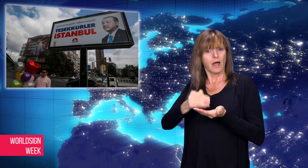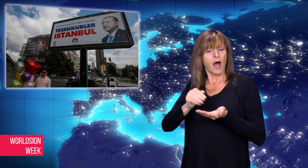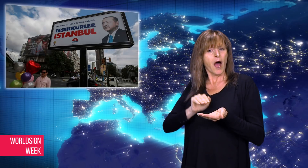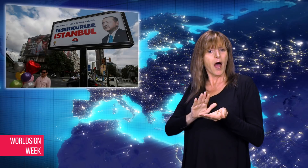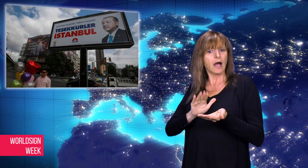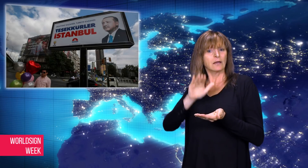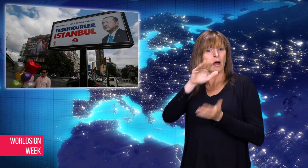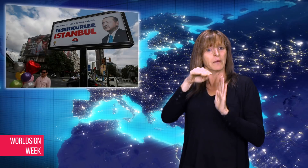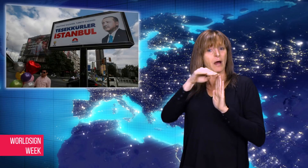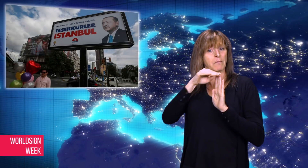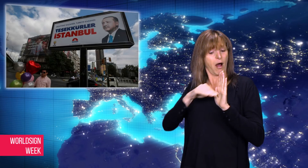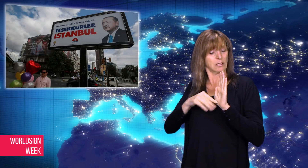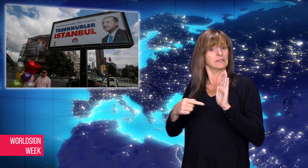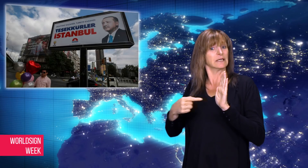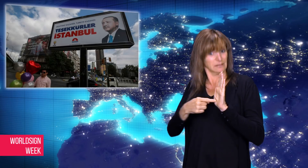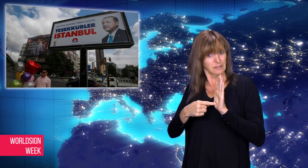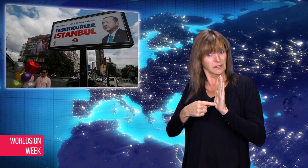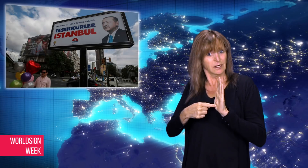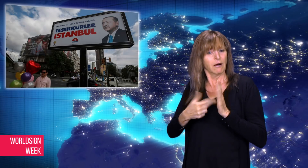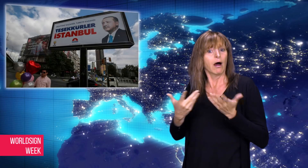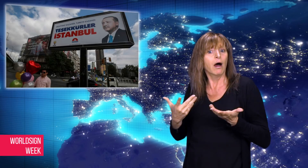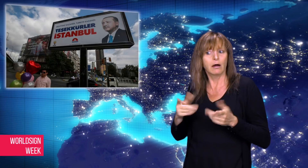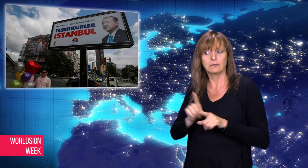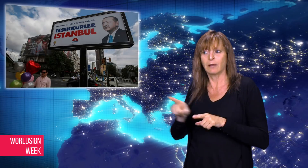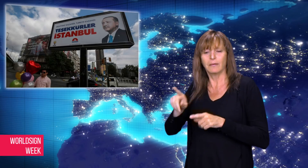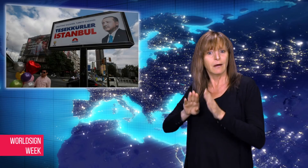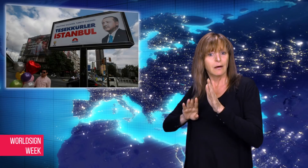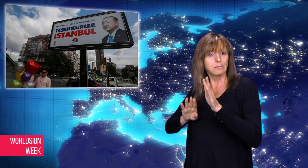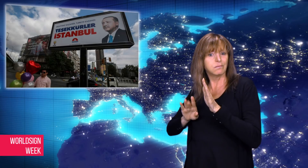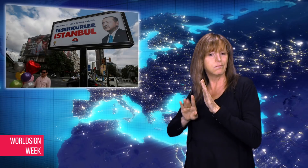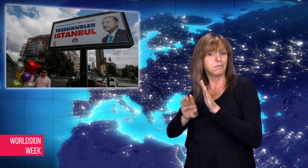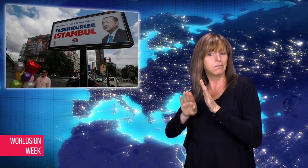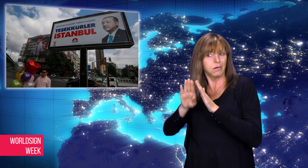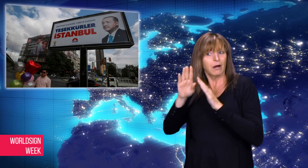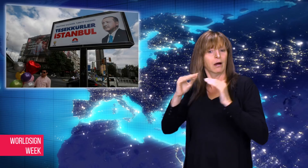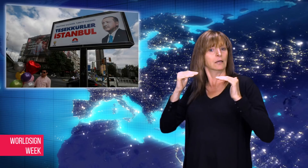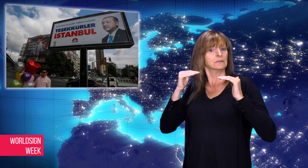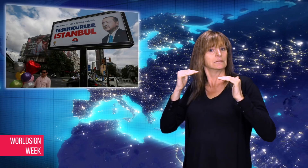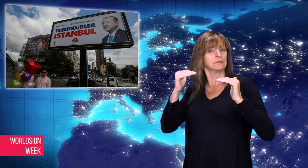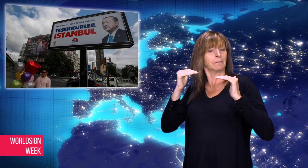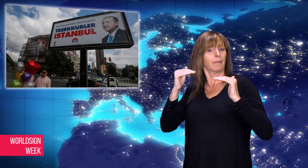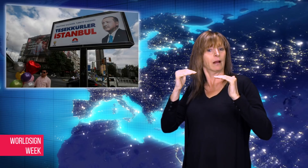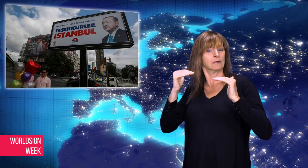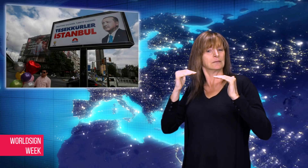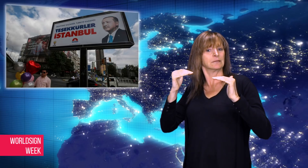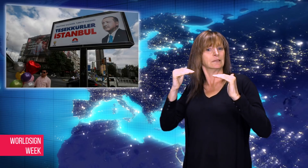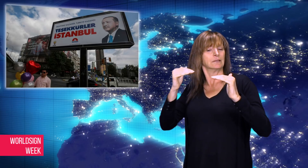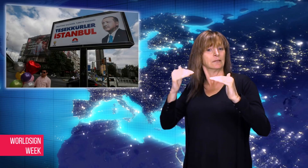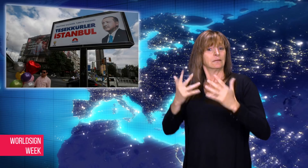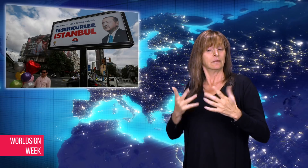10 economies by 2023, when the